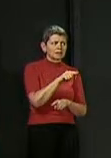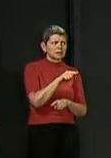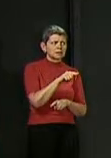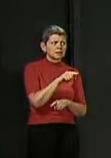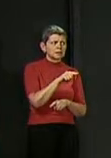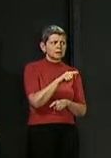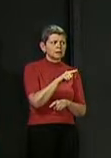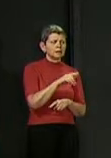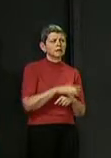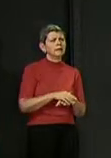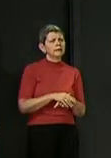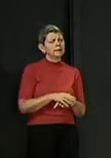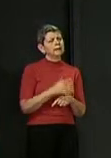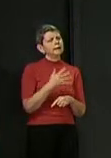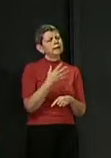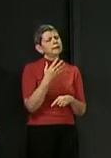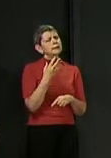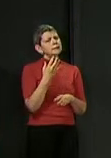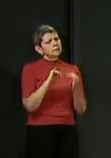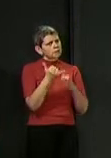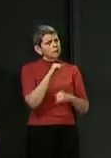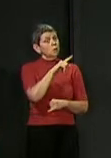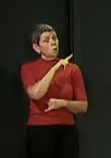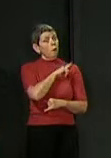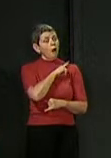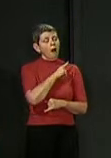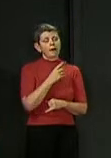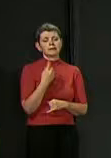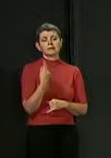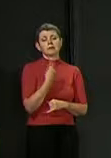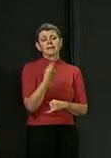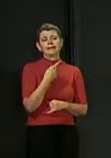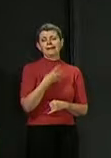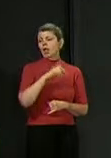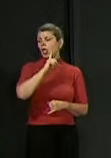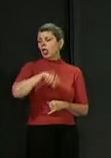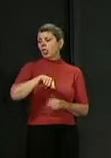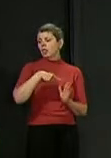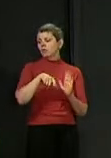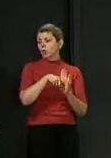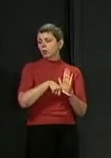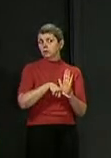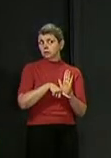have not been strictly adhered to. I have spoken to someone from one of the affected